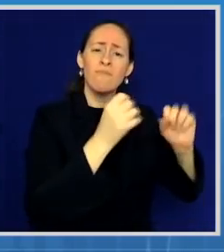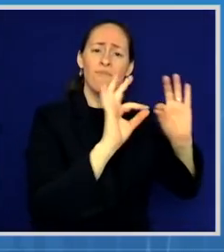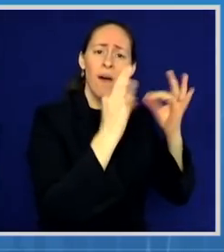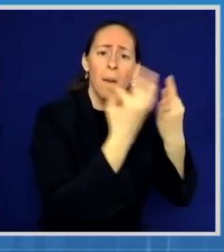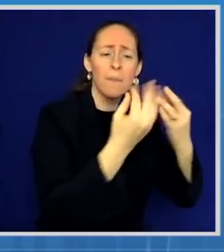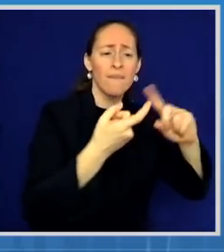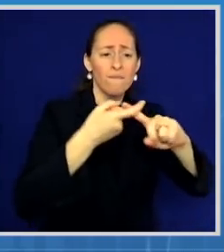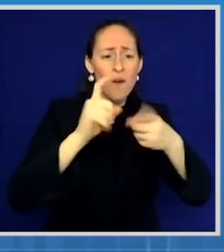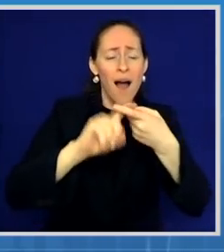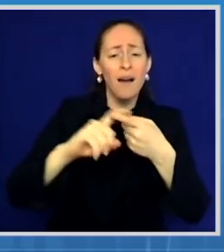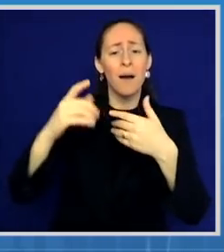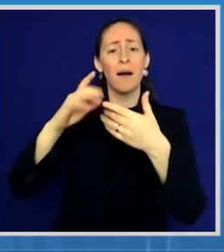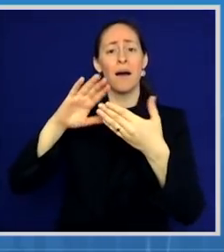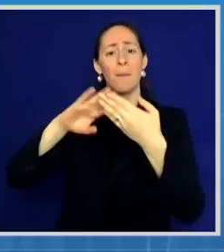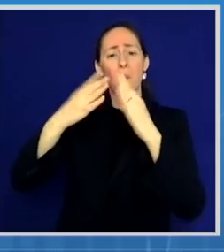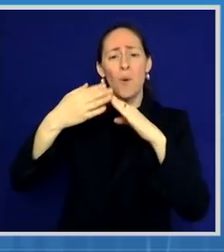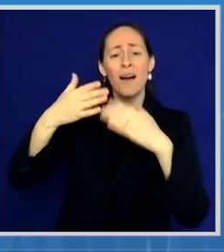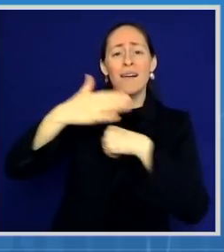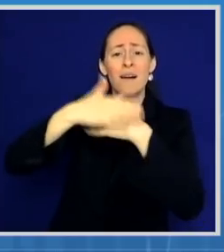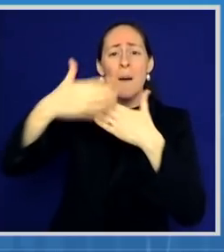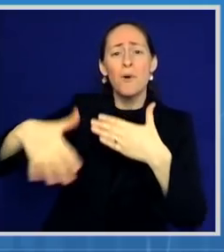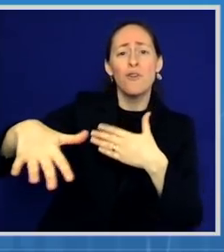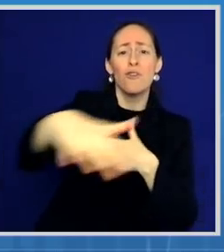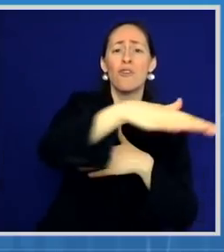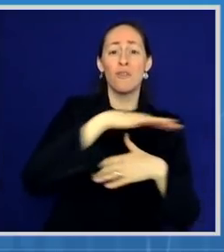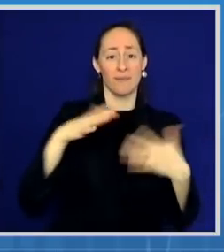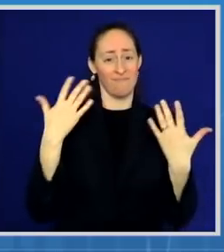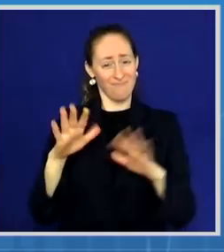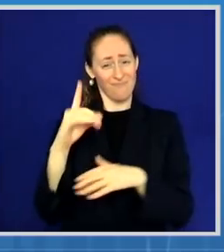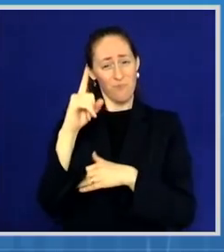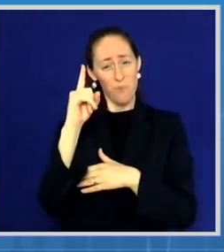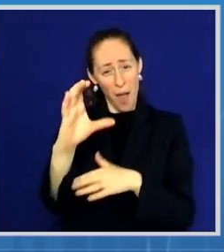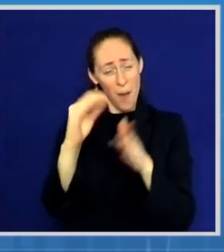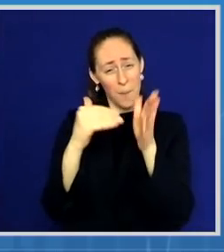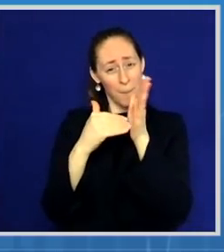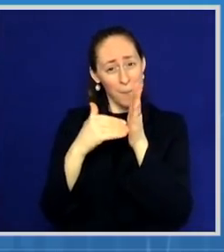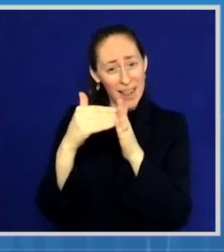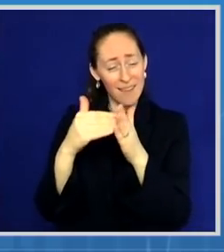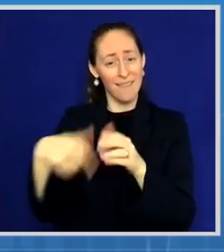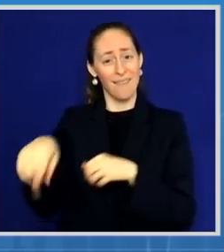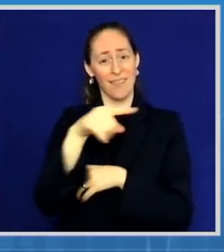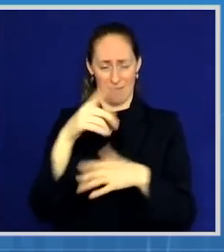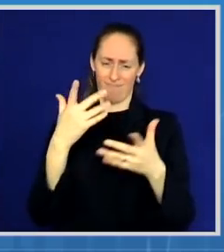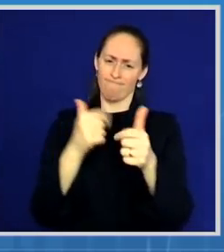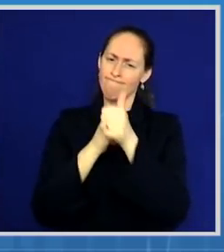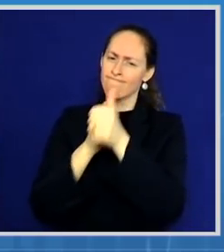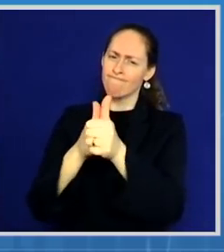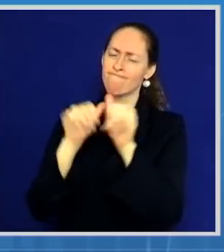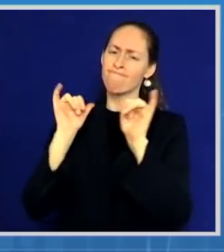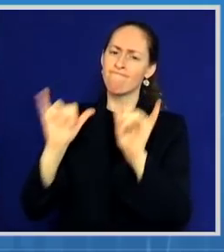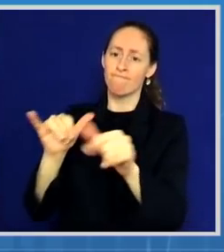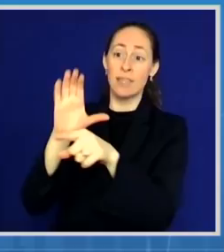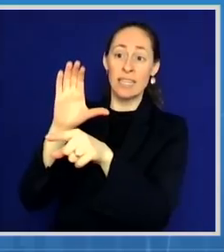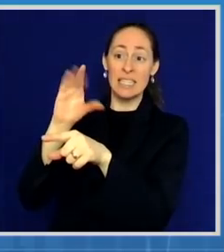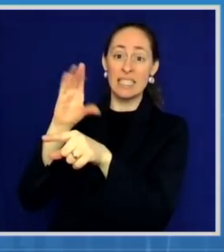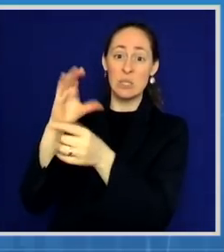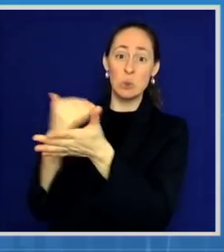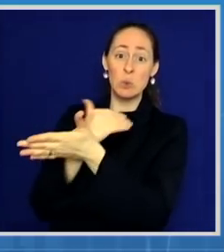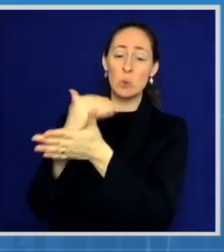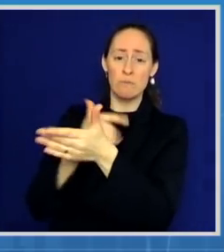100 million Americans who can follow the new CDC guidance released this week and enjoy going to the park with their family,